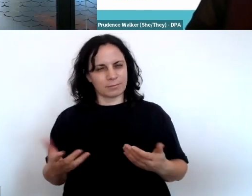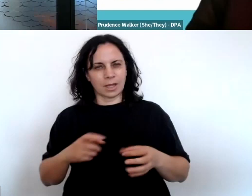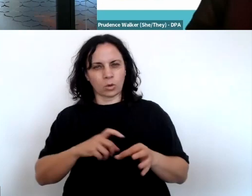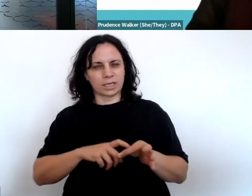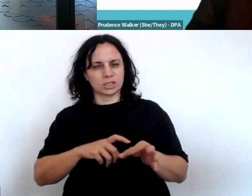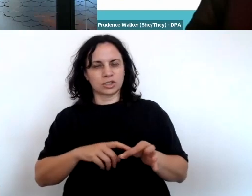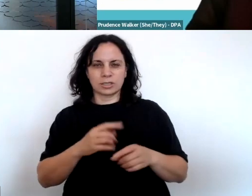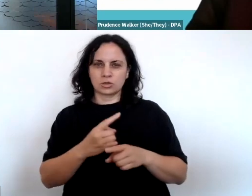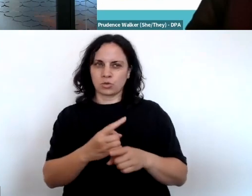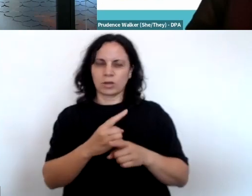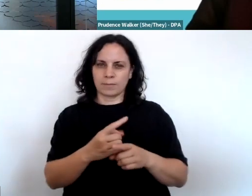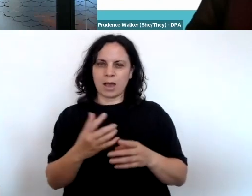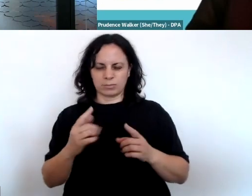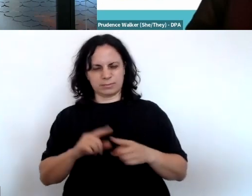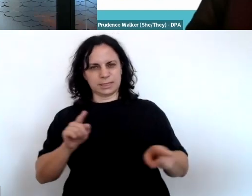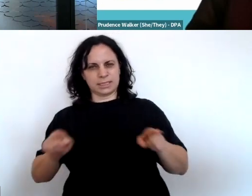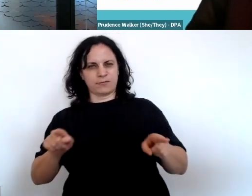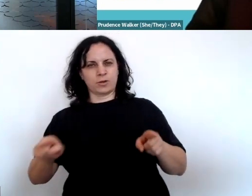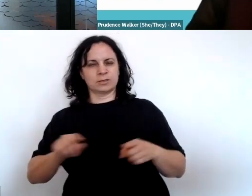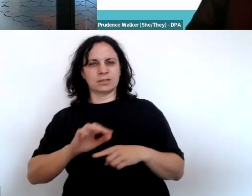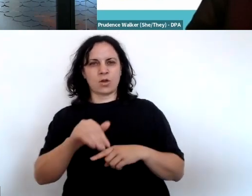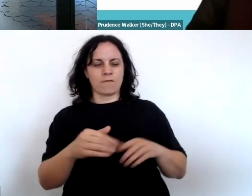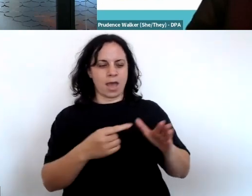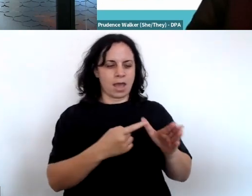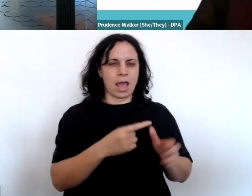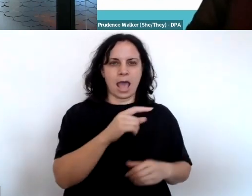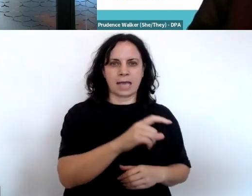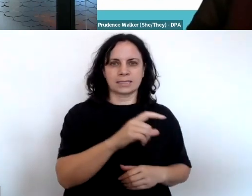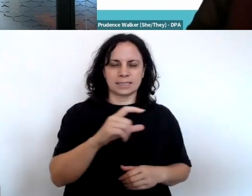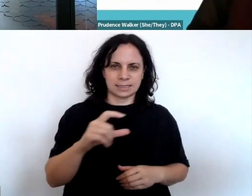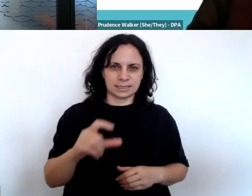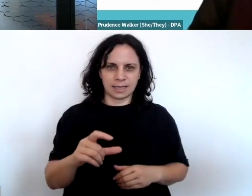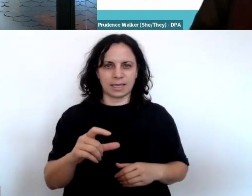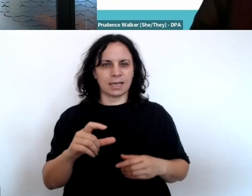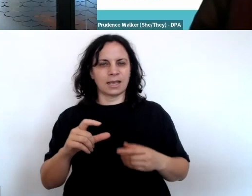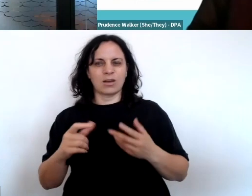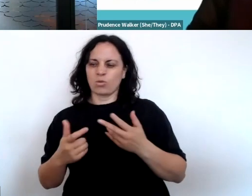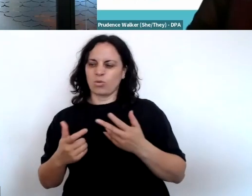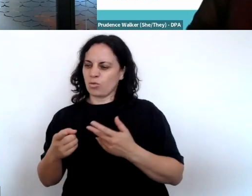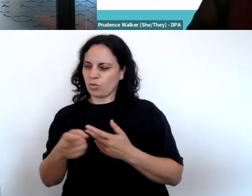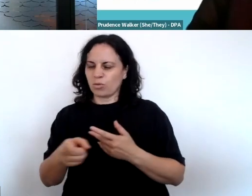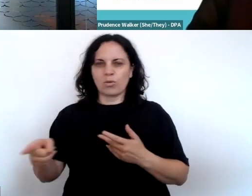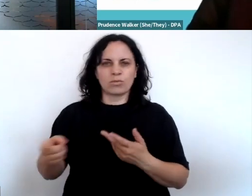between ACC and other funding for disability support services.